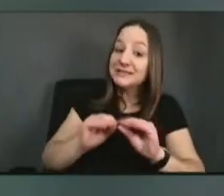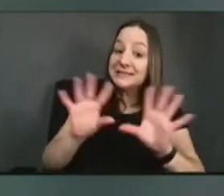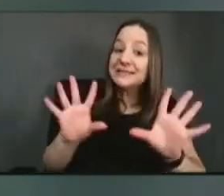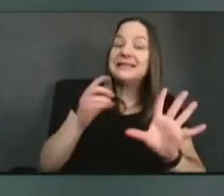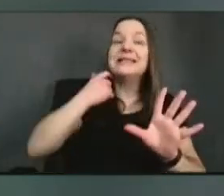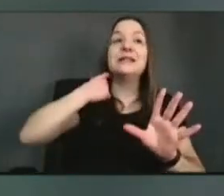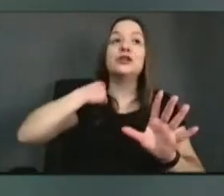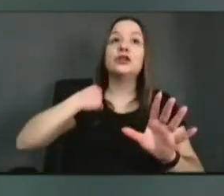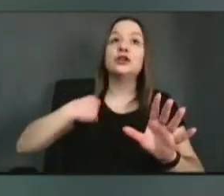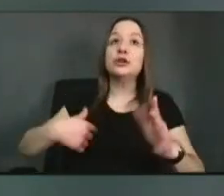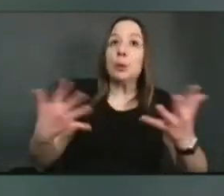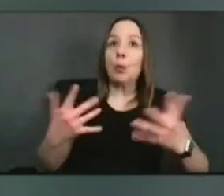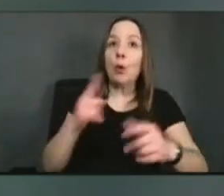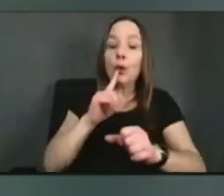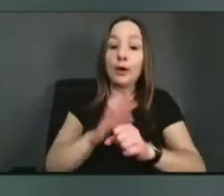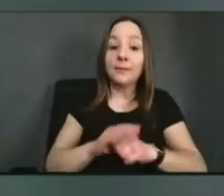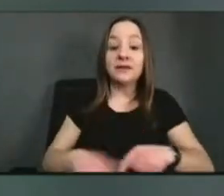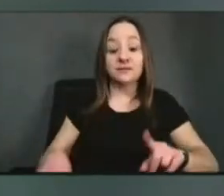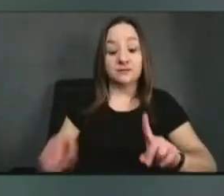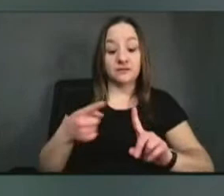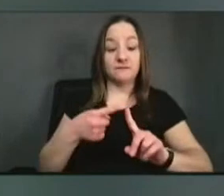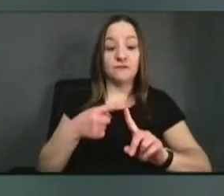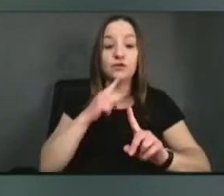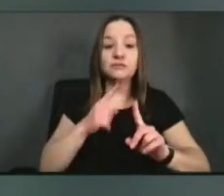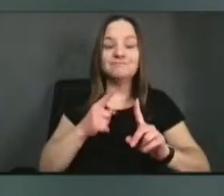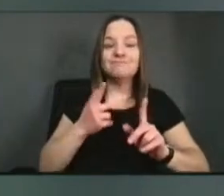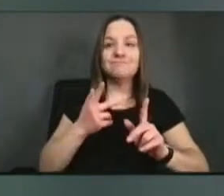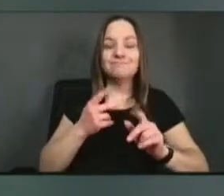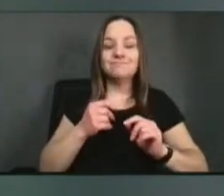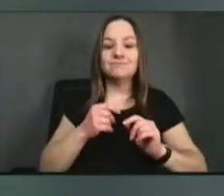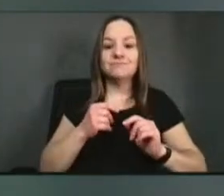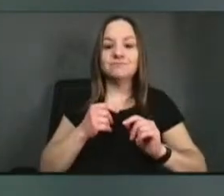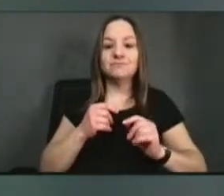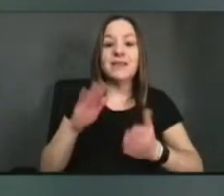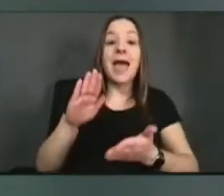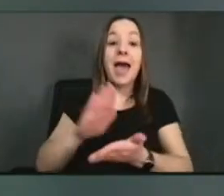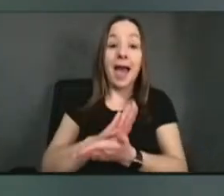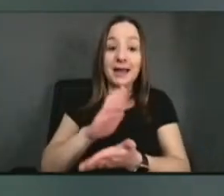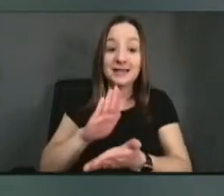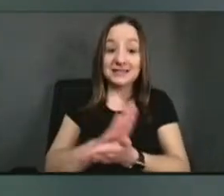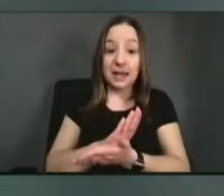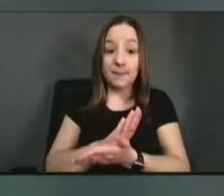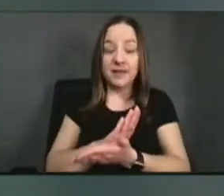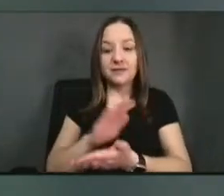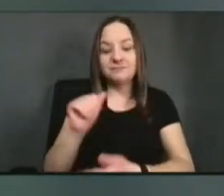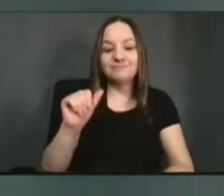then pretty clear in its strategic plan around here. The things that we are committed to